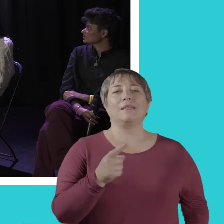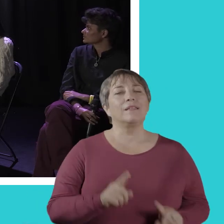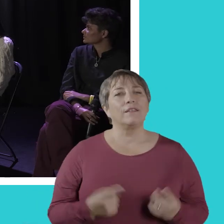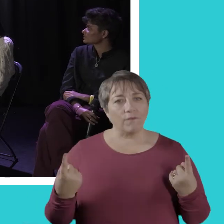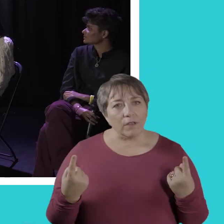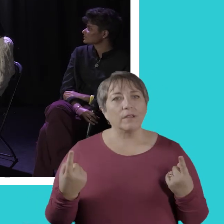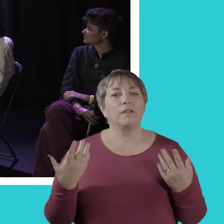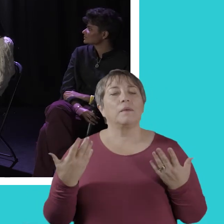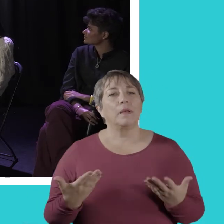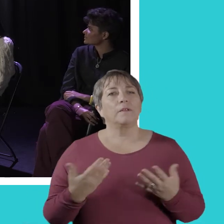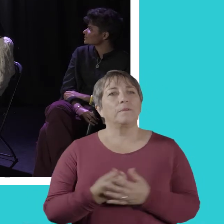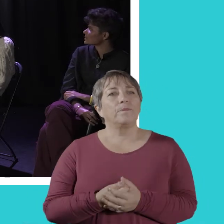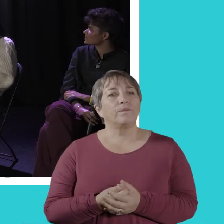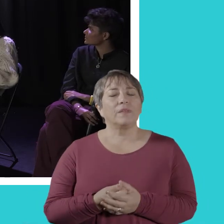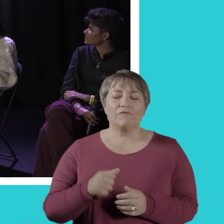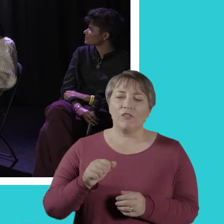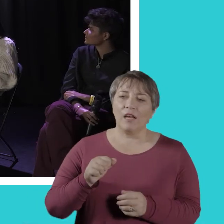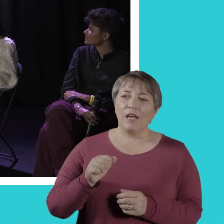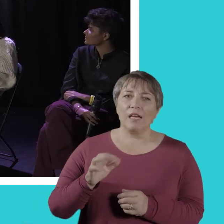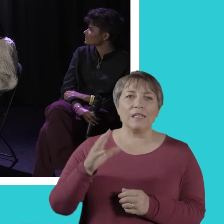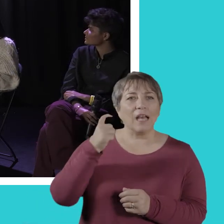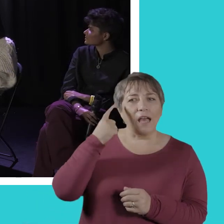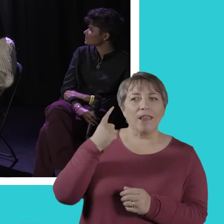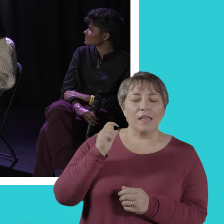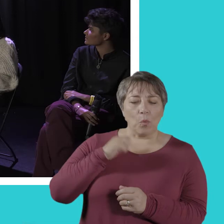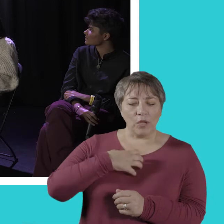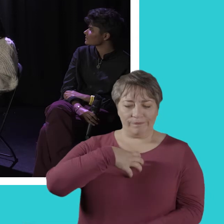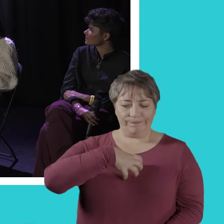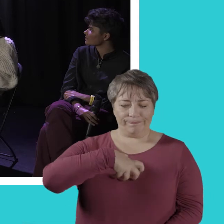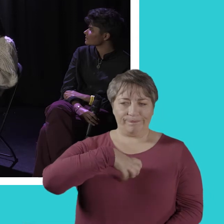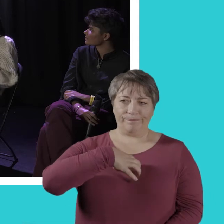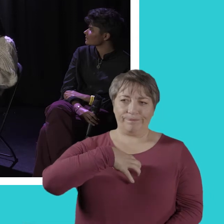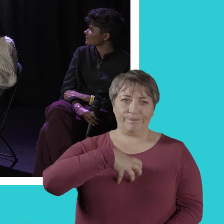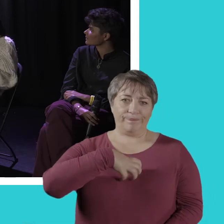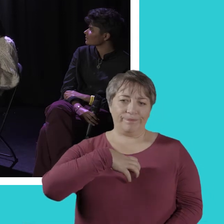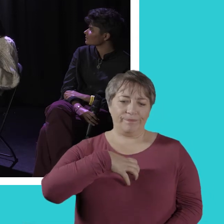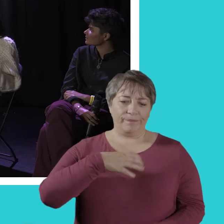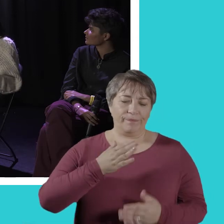think unless you kind of conform to a very kind of narrow identity which tends to be